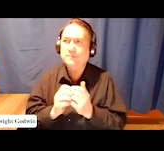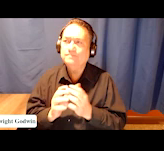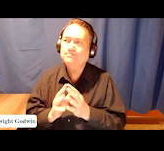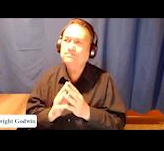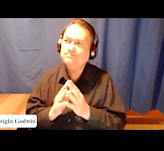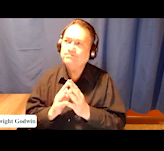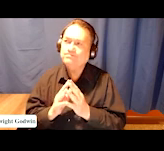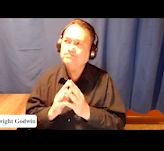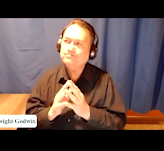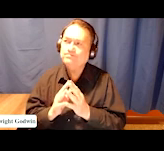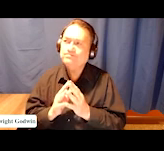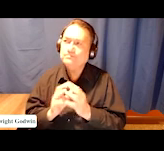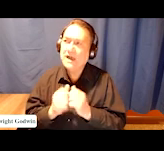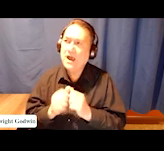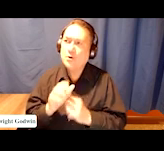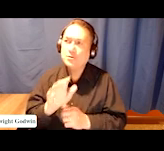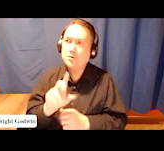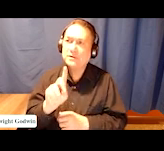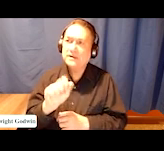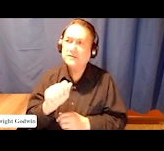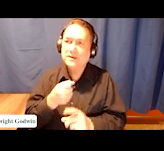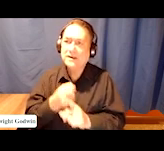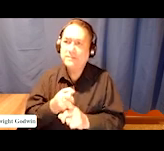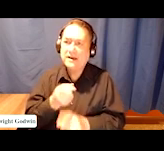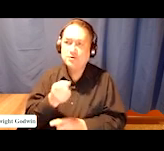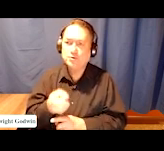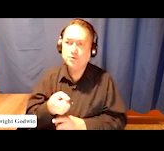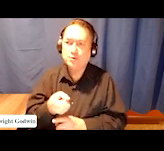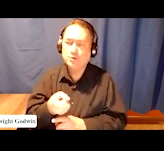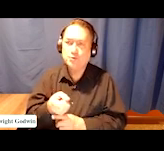how your disability impacts you can influence